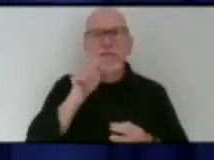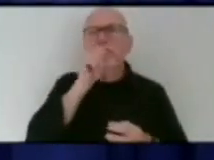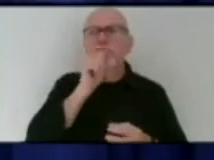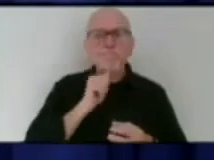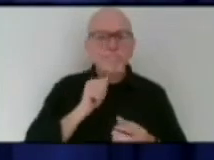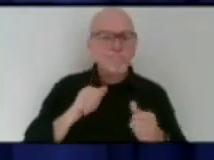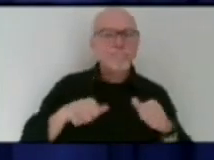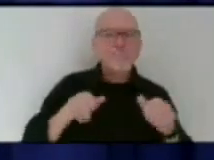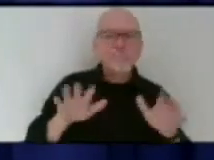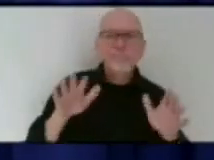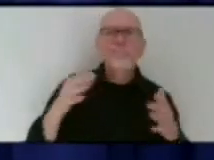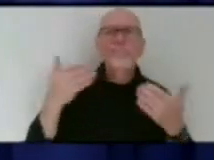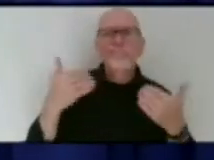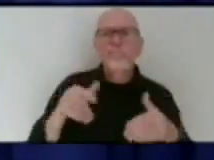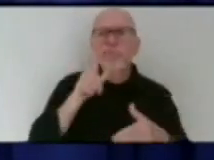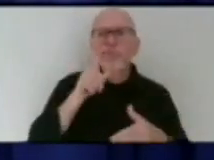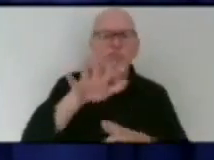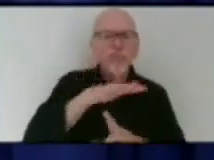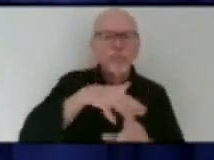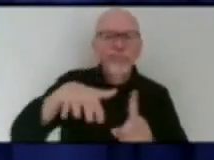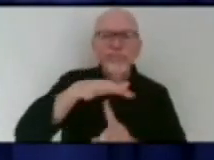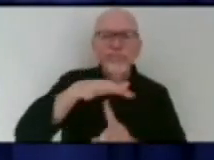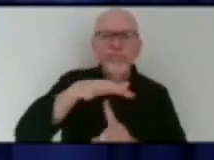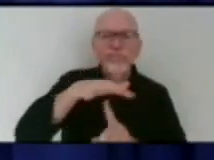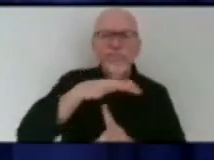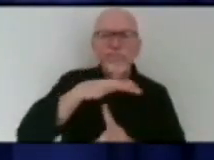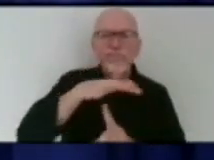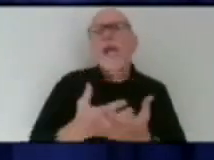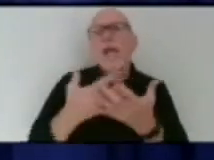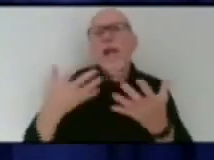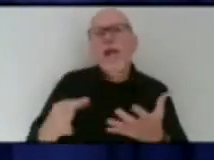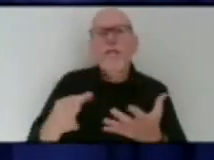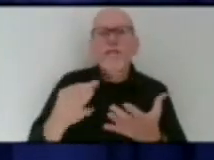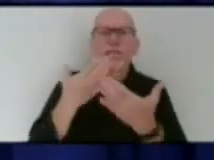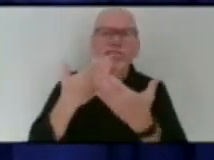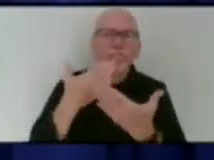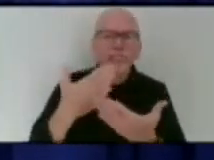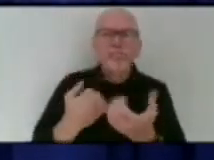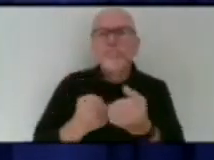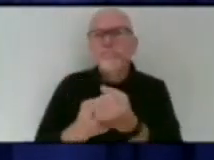group and our families deserve a lot of things. And and credit is well. And